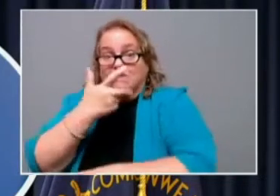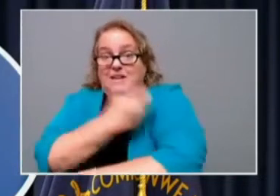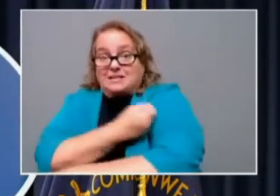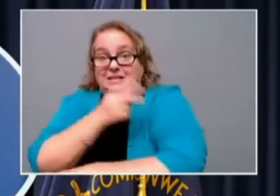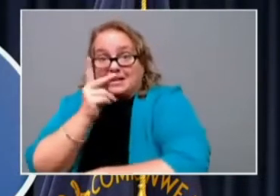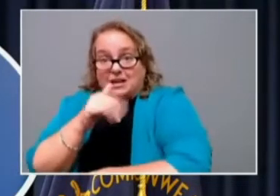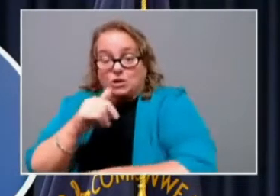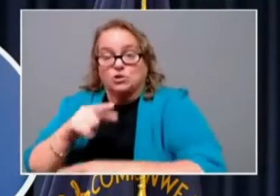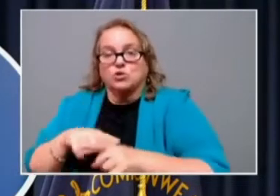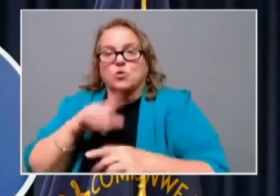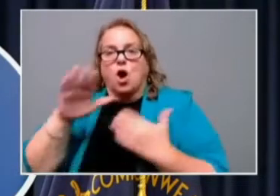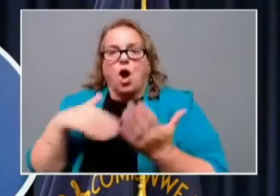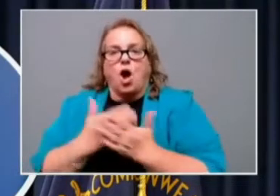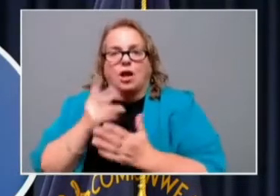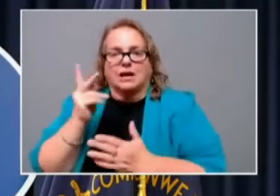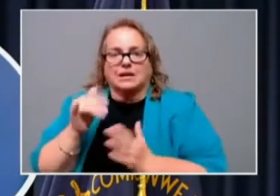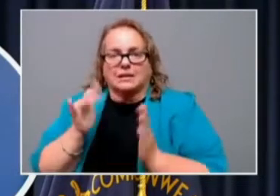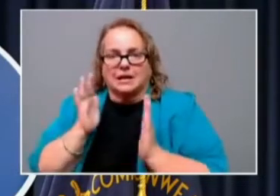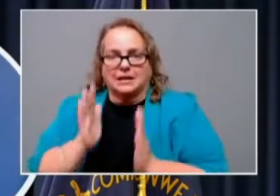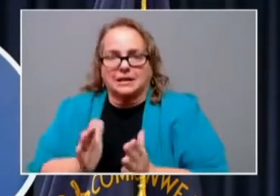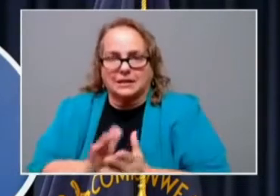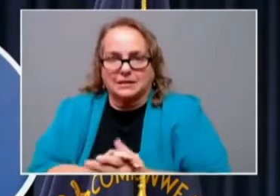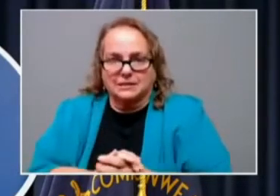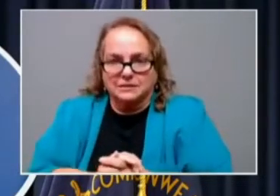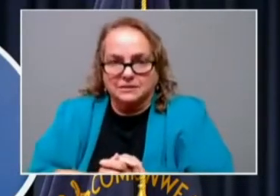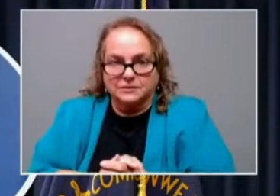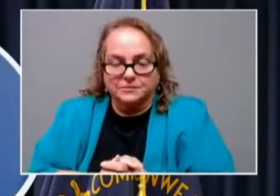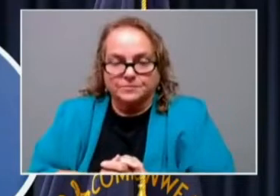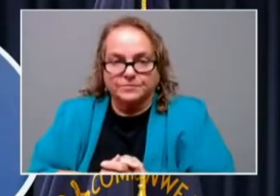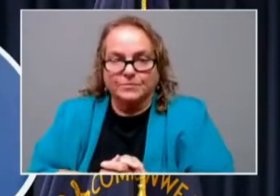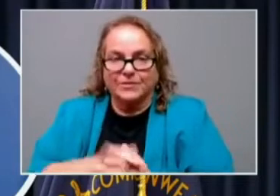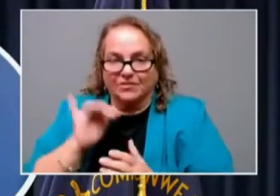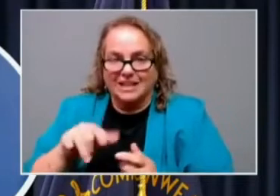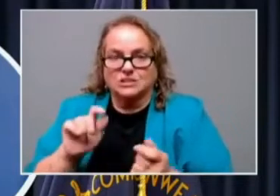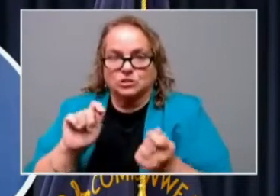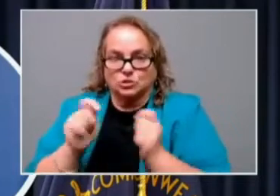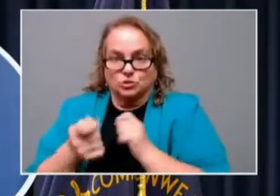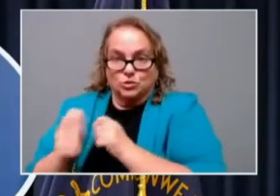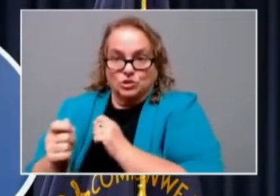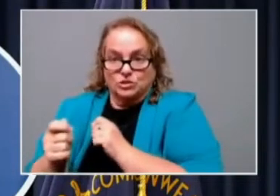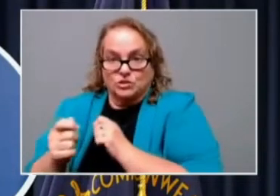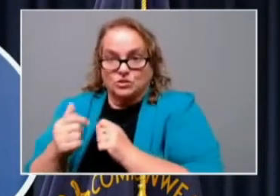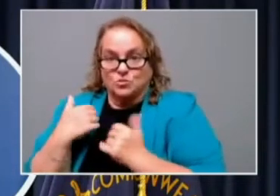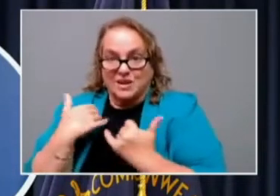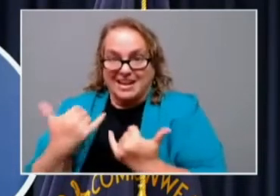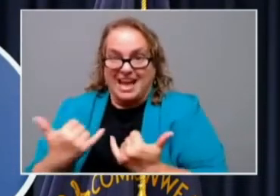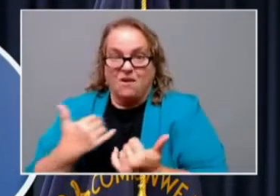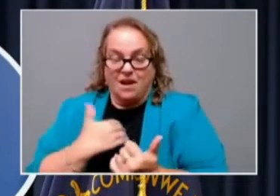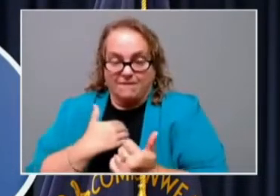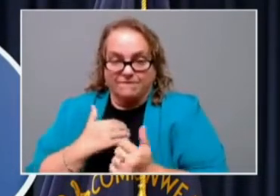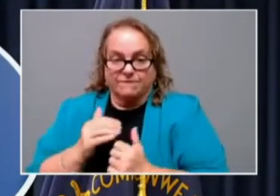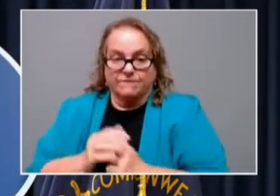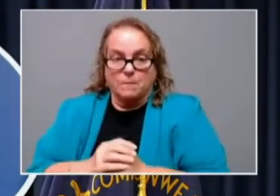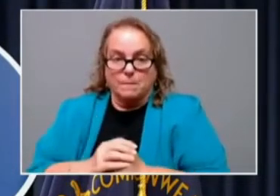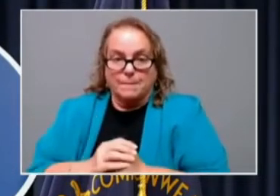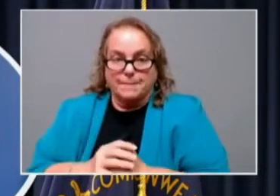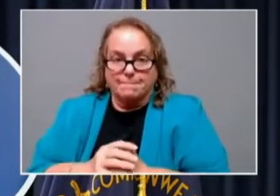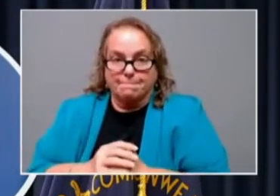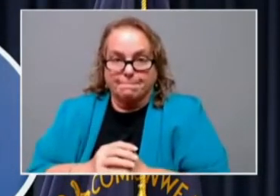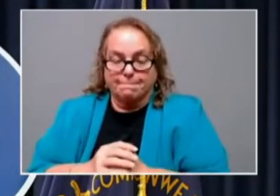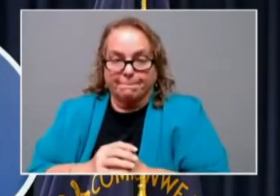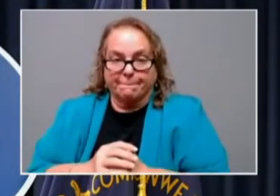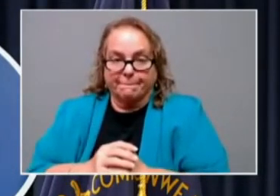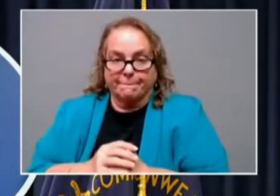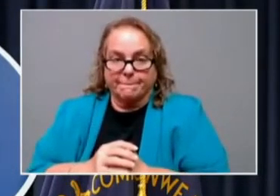So that is the those are the switches um that uh we've made today. So as of